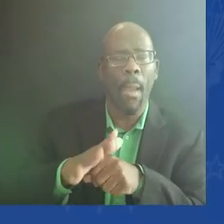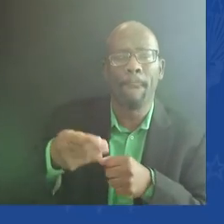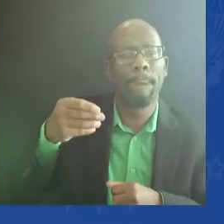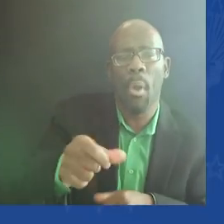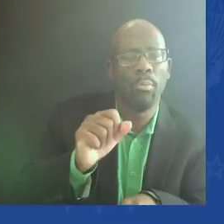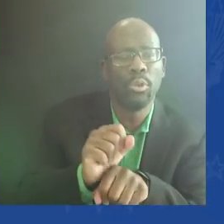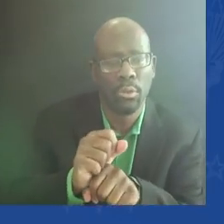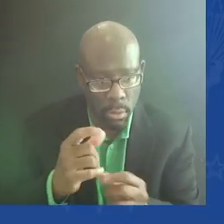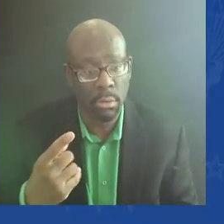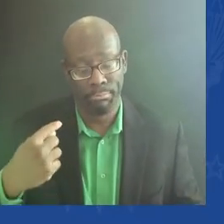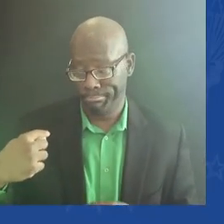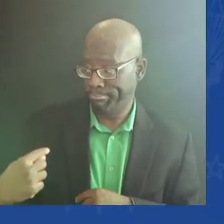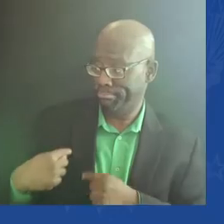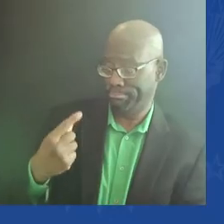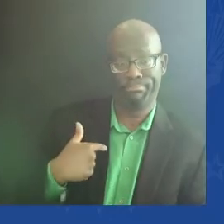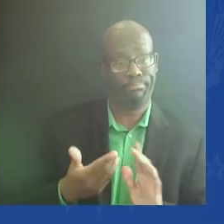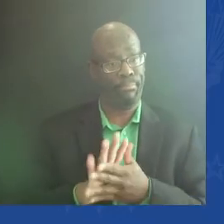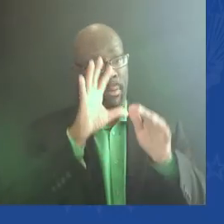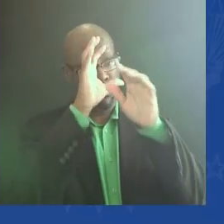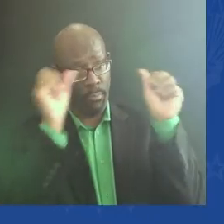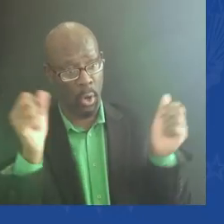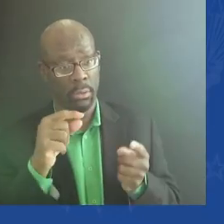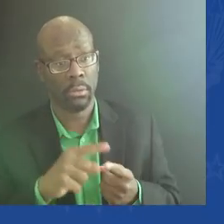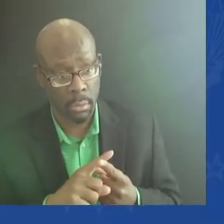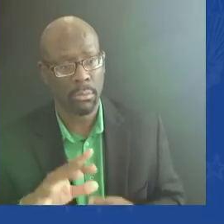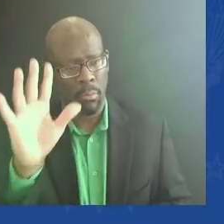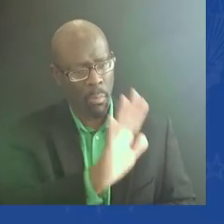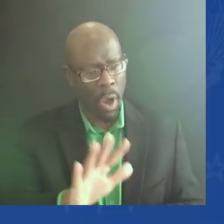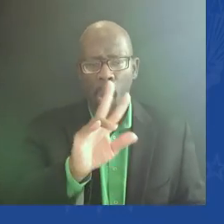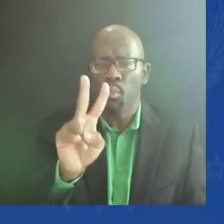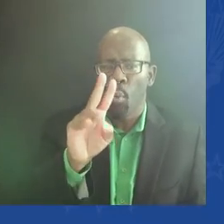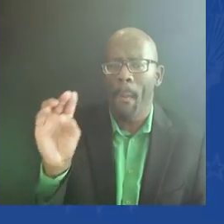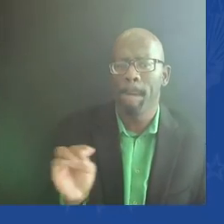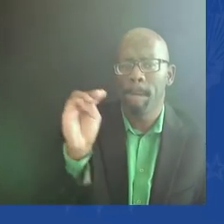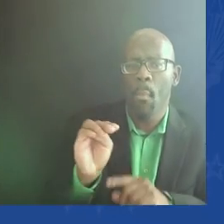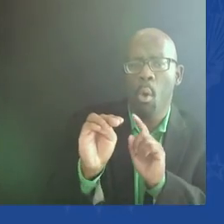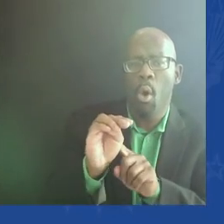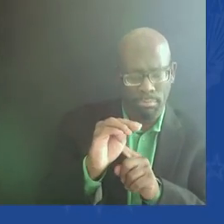in spite of all this, still growing. You have the significant number of --